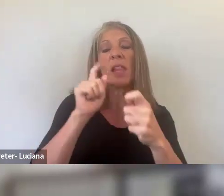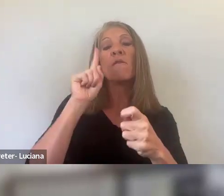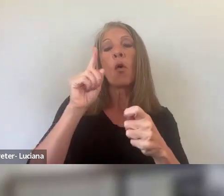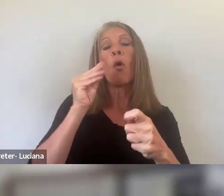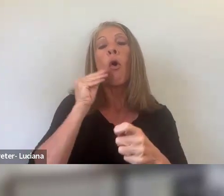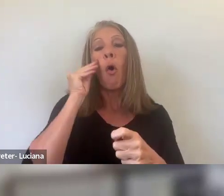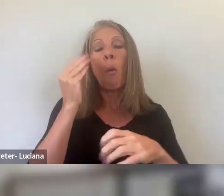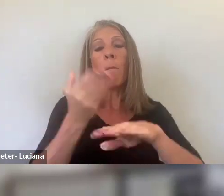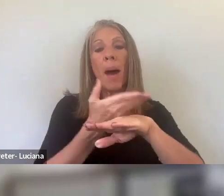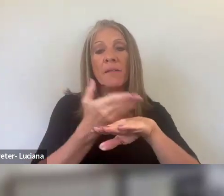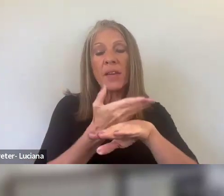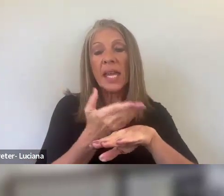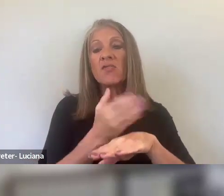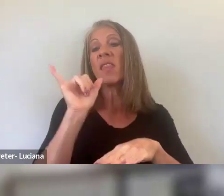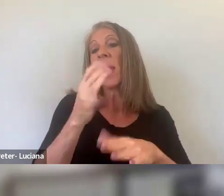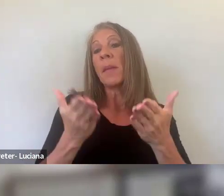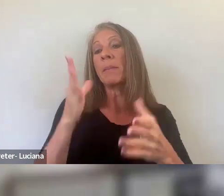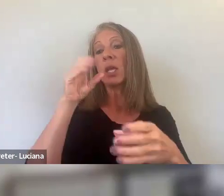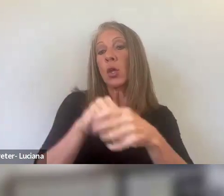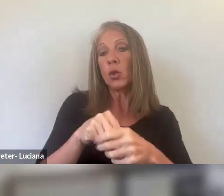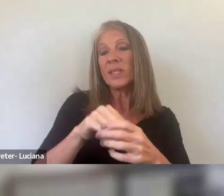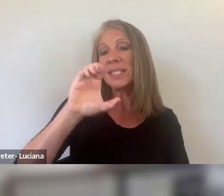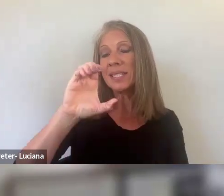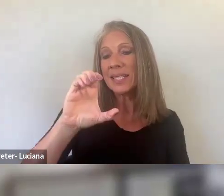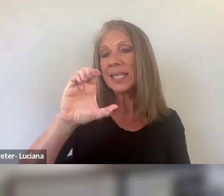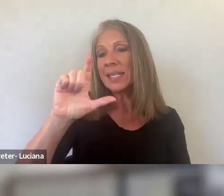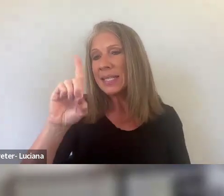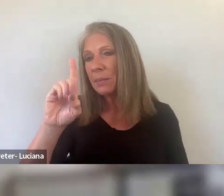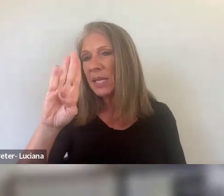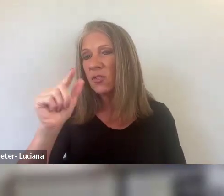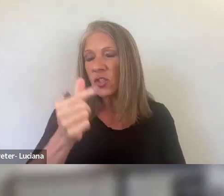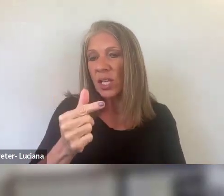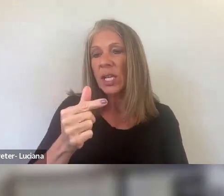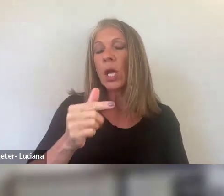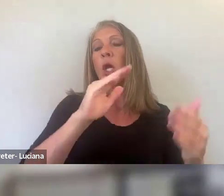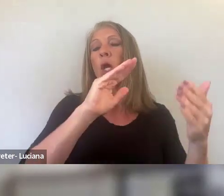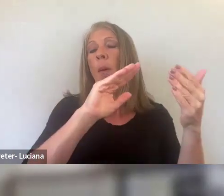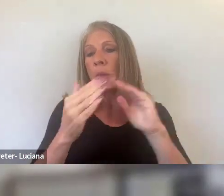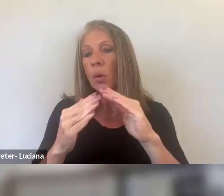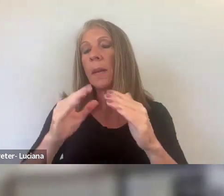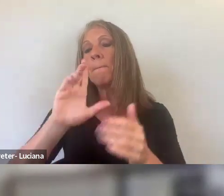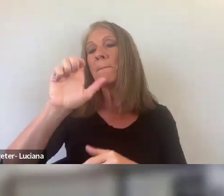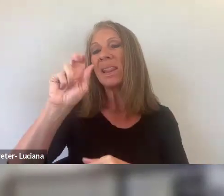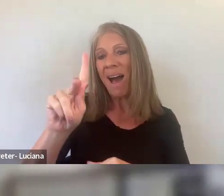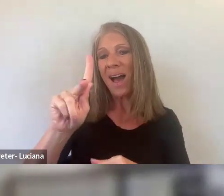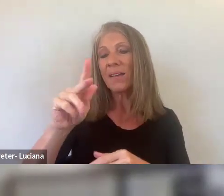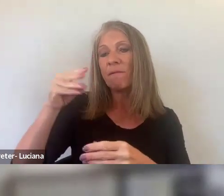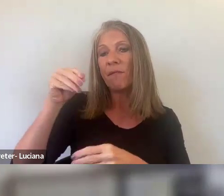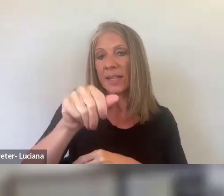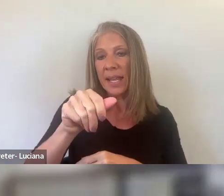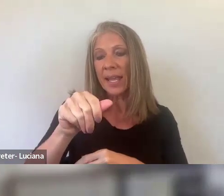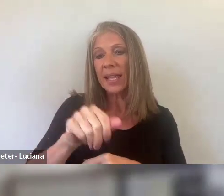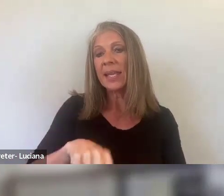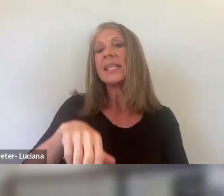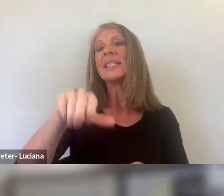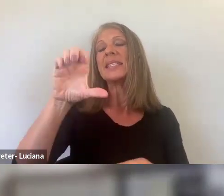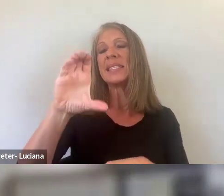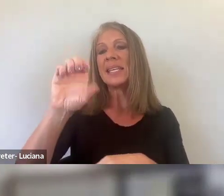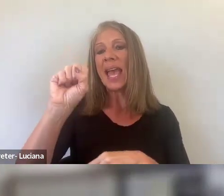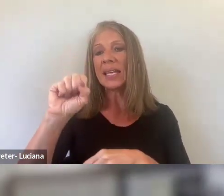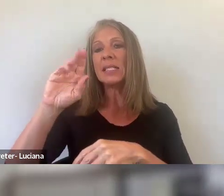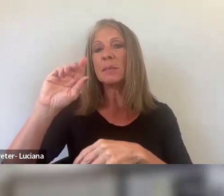which might include CDBG, walk grounds community, funding, community CSBG funding, block grants,